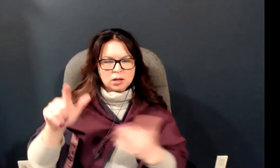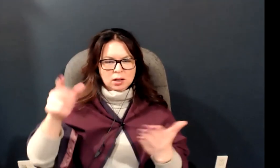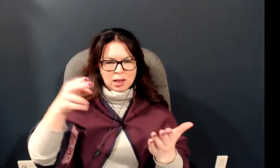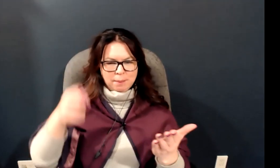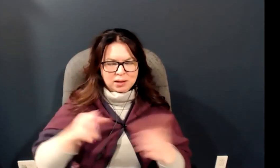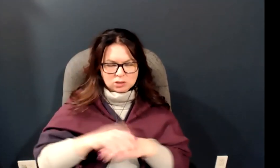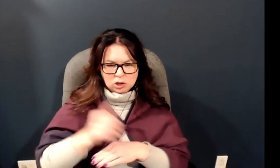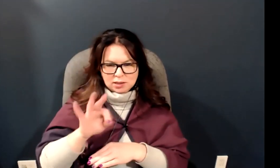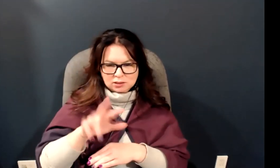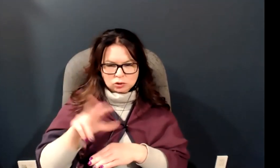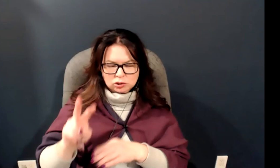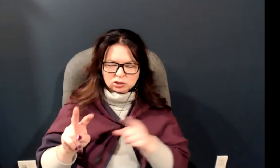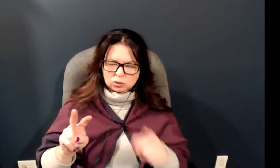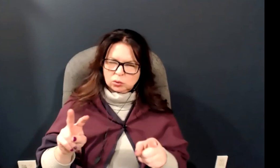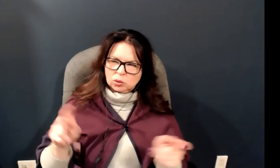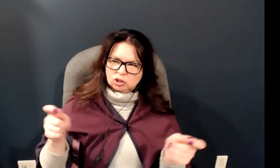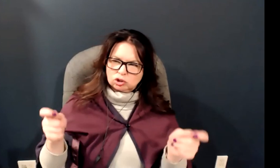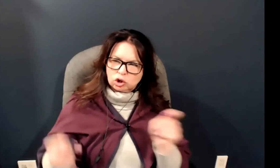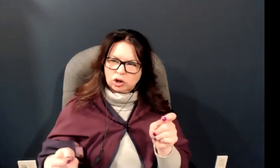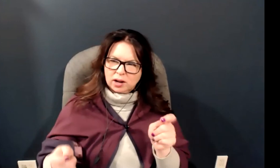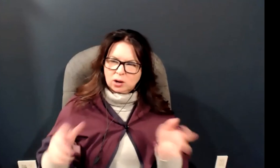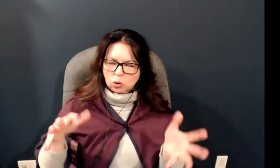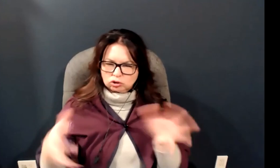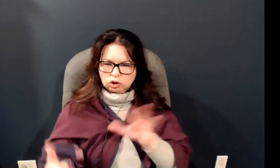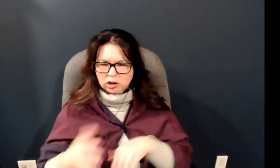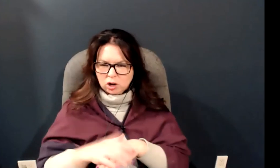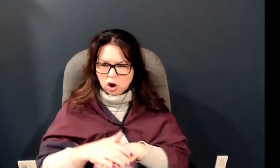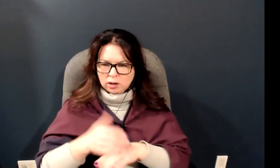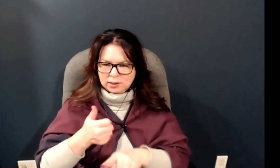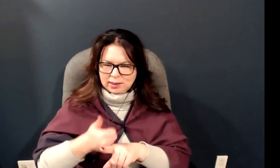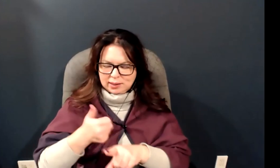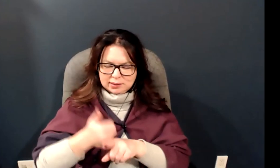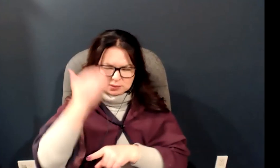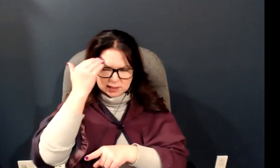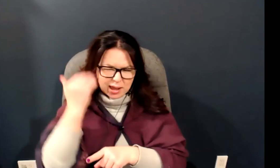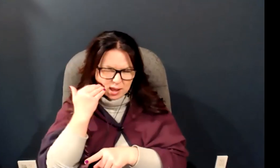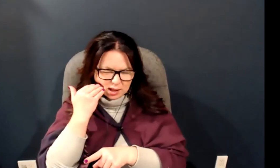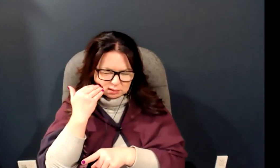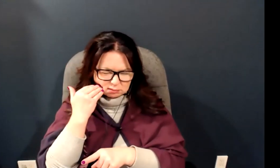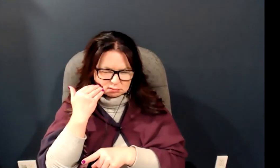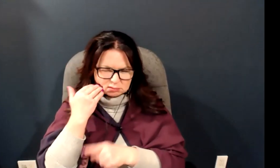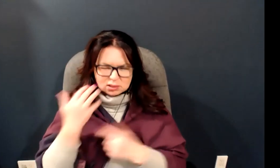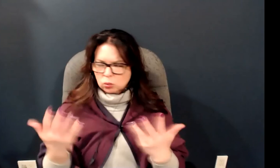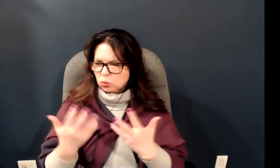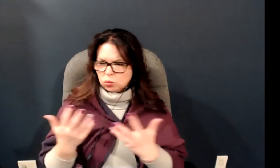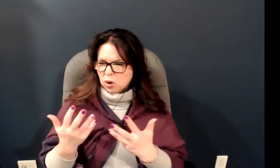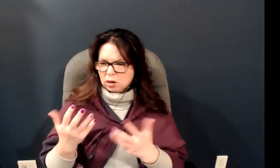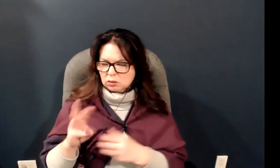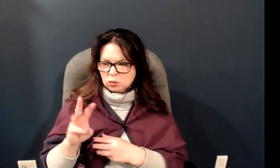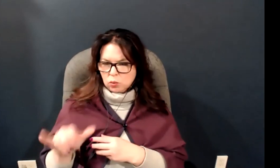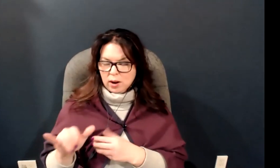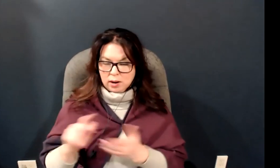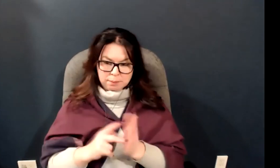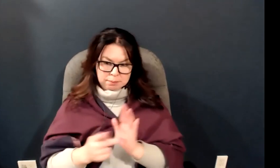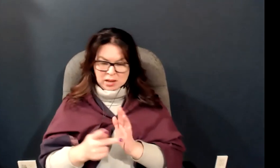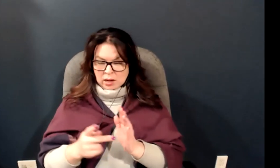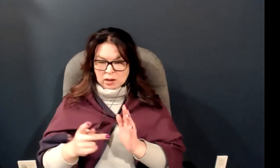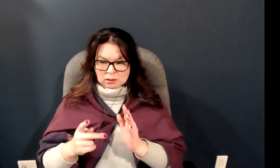but I believe that that was just a choice that a title like that would invite more people